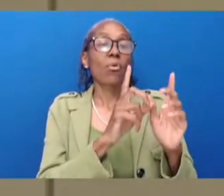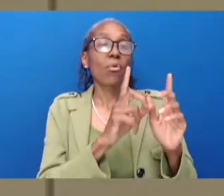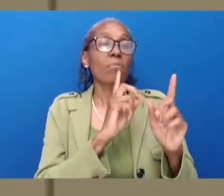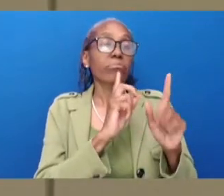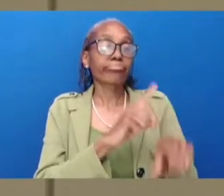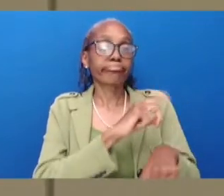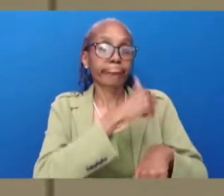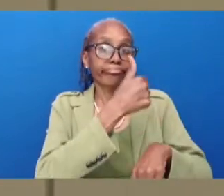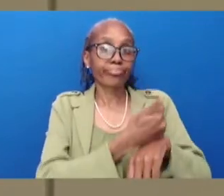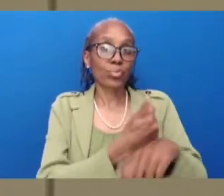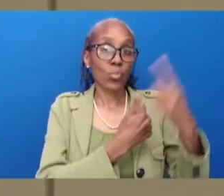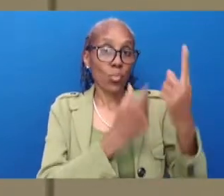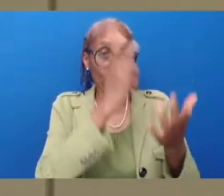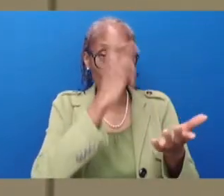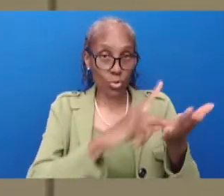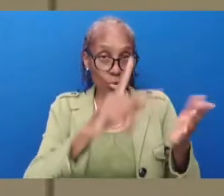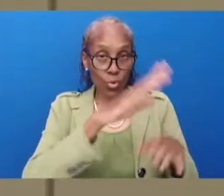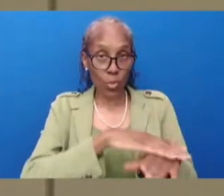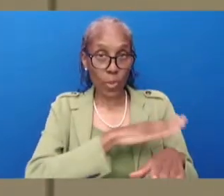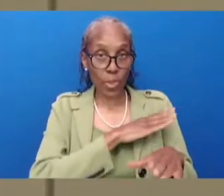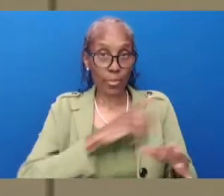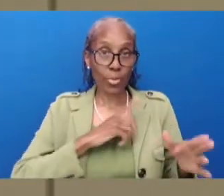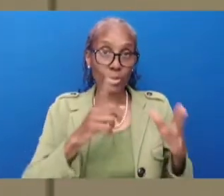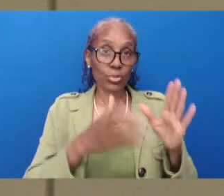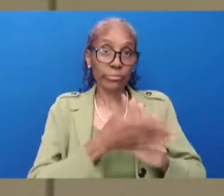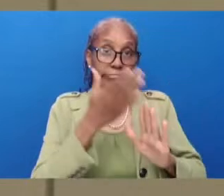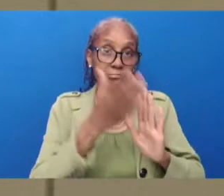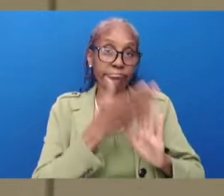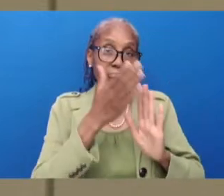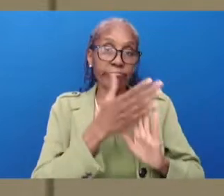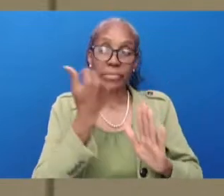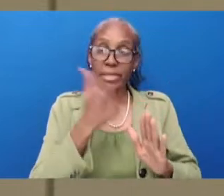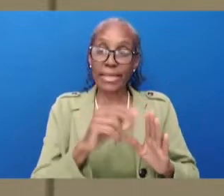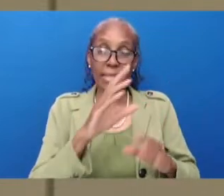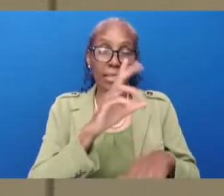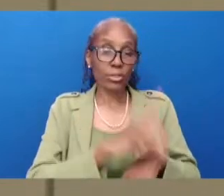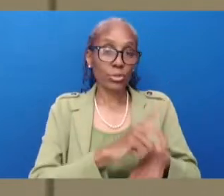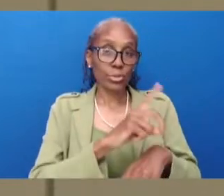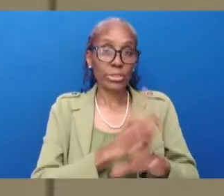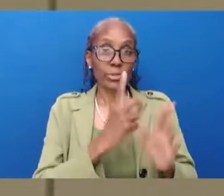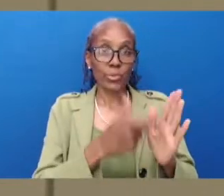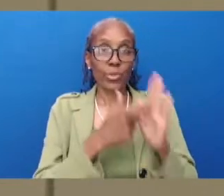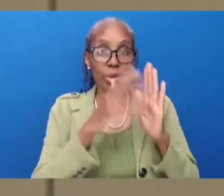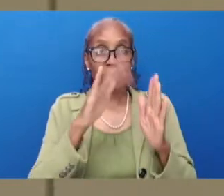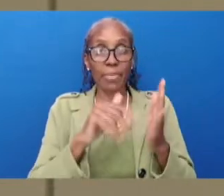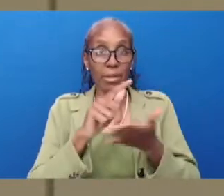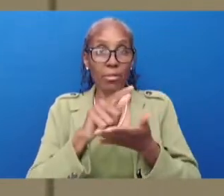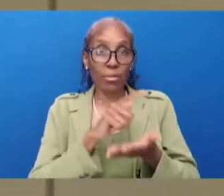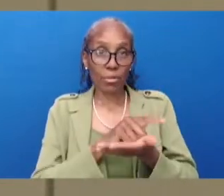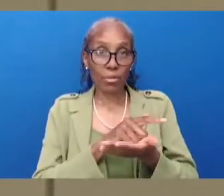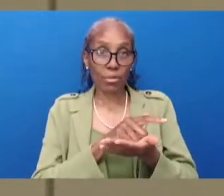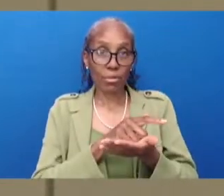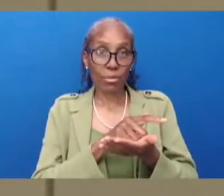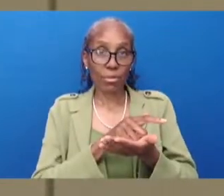COMMISSIONERS TO APPOINT OR